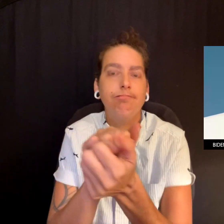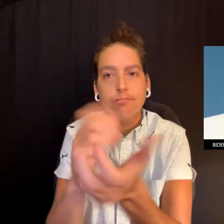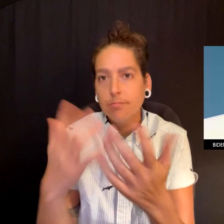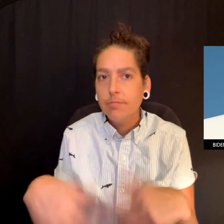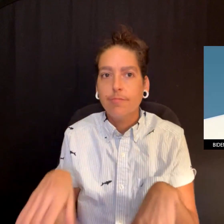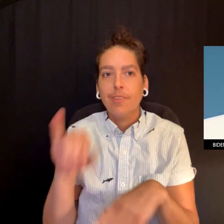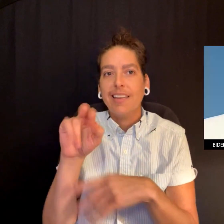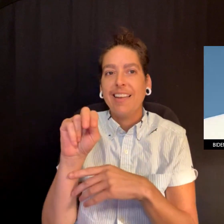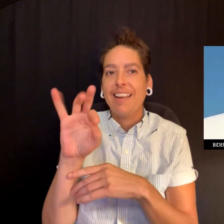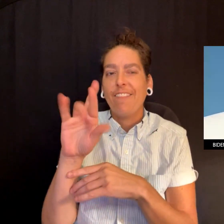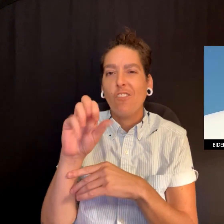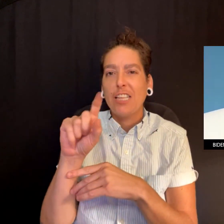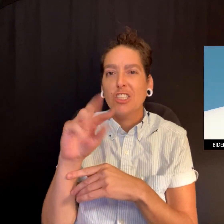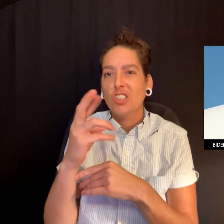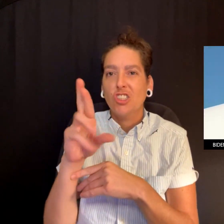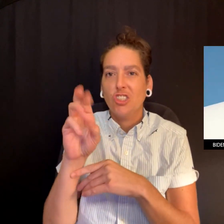from Hurricane Fiona.